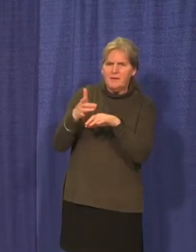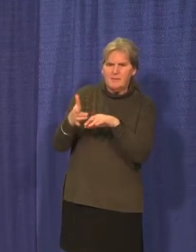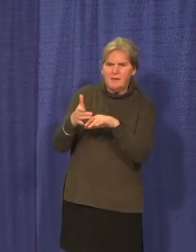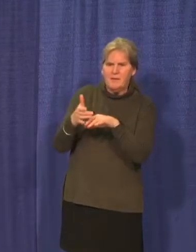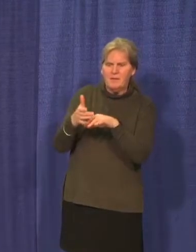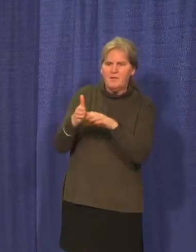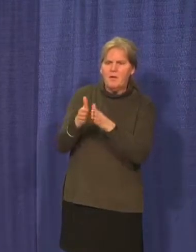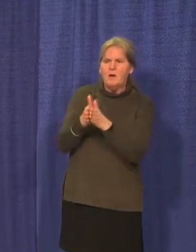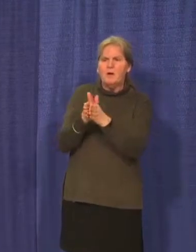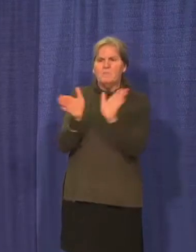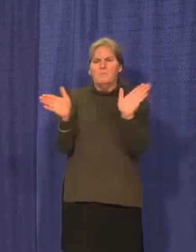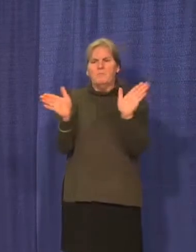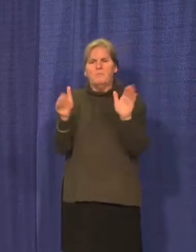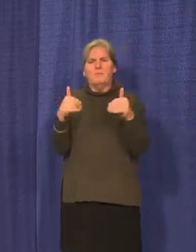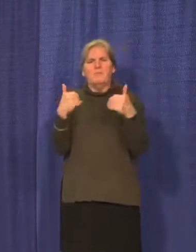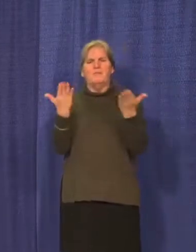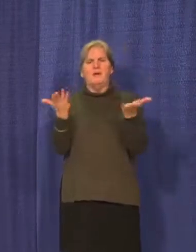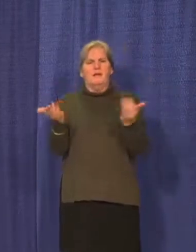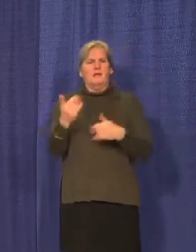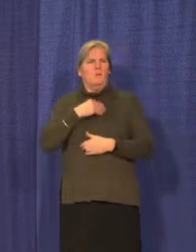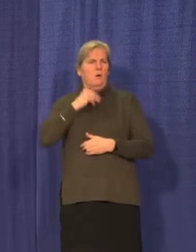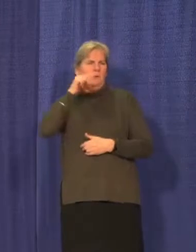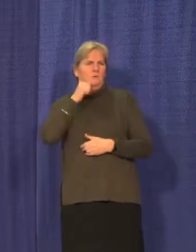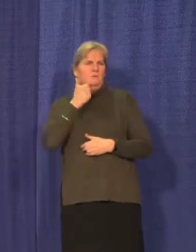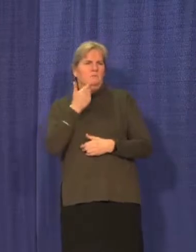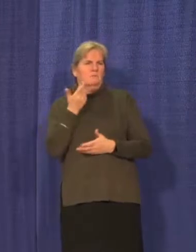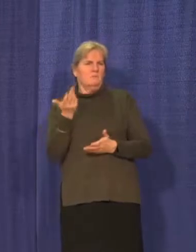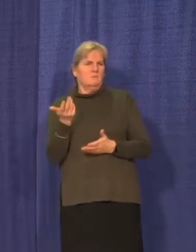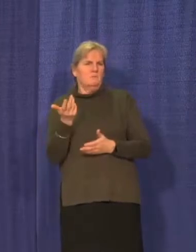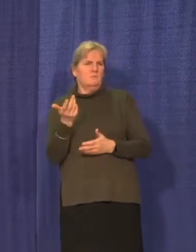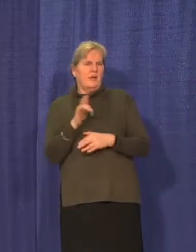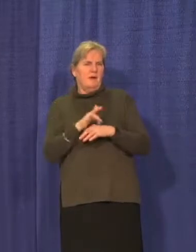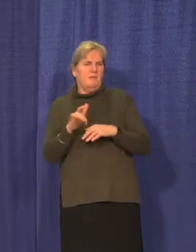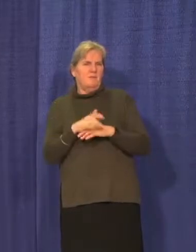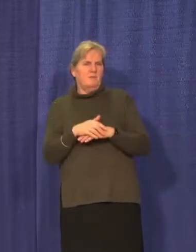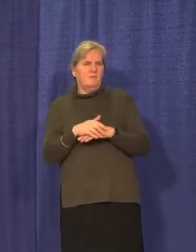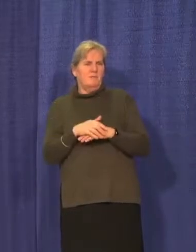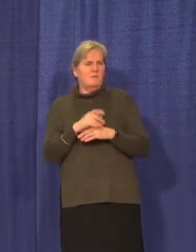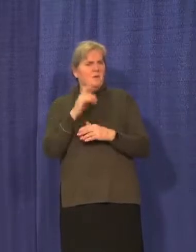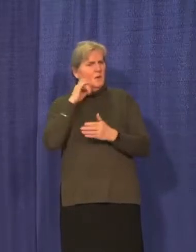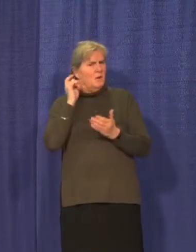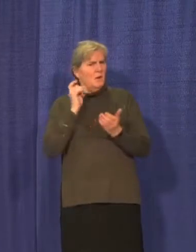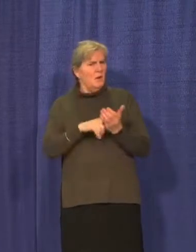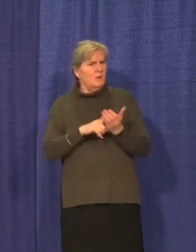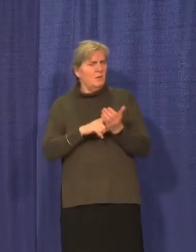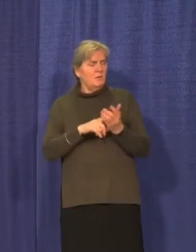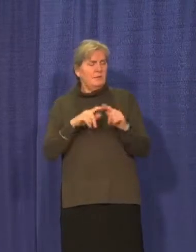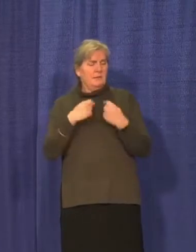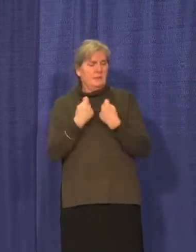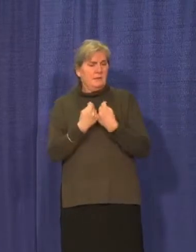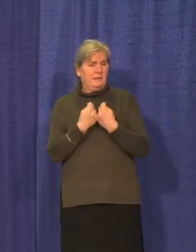supplies for the general supplies in Whitehorse. I think, I know what I am seeing